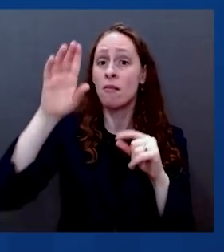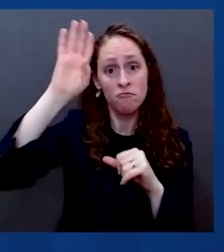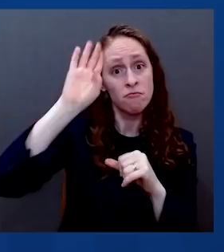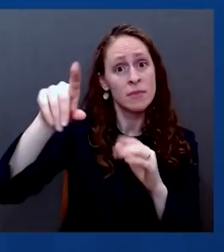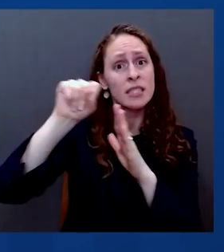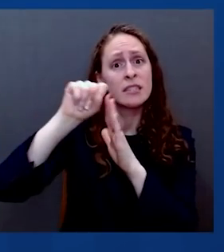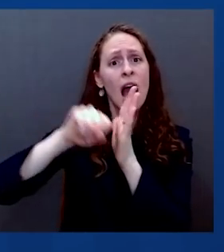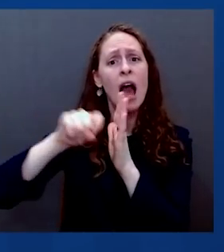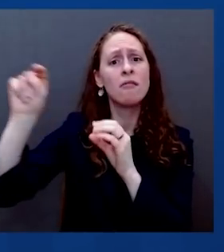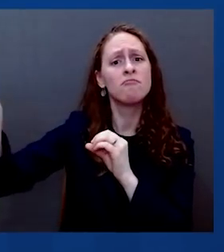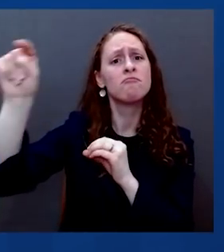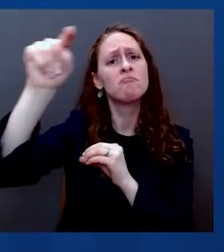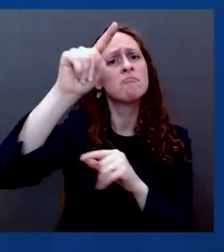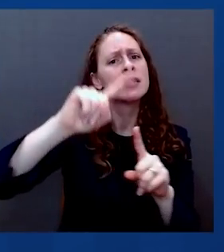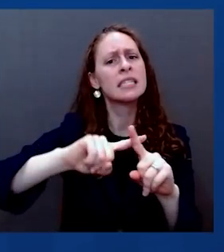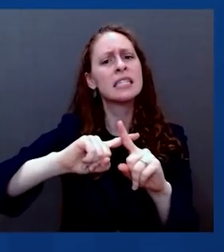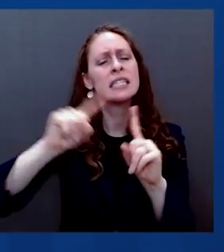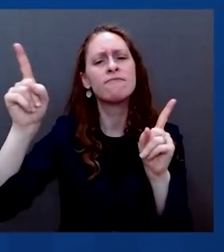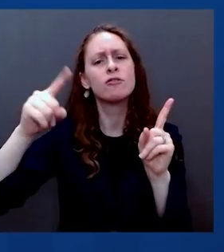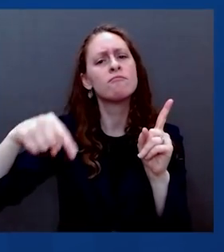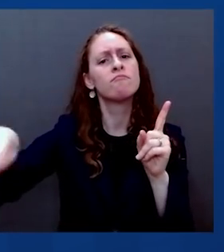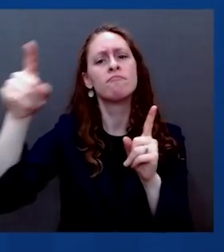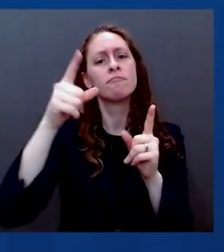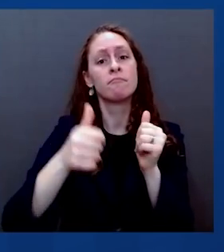should be able to protect voting rights by a simple majority.